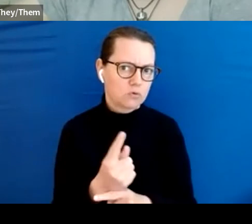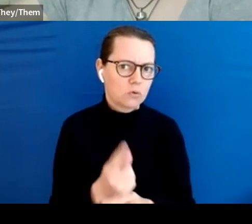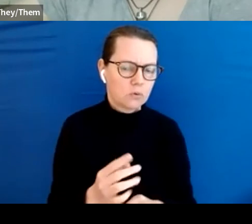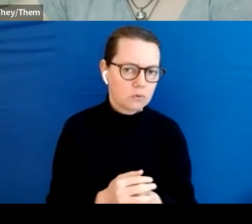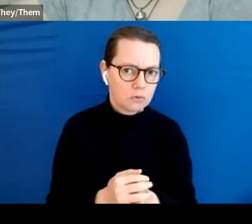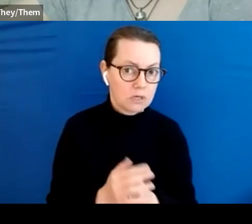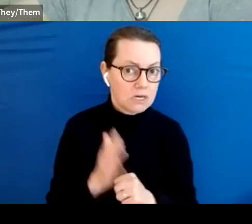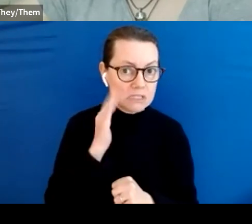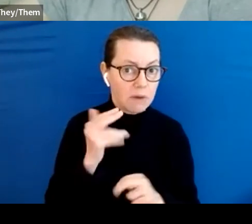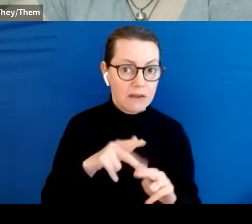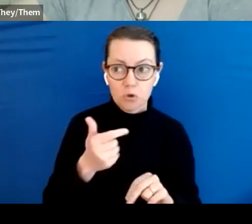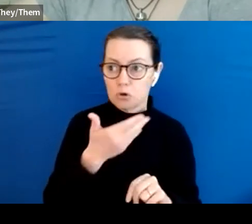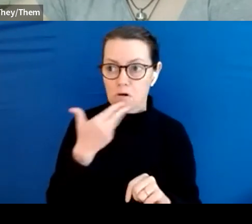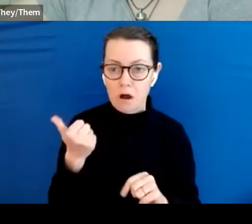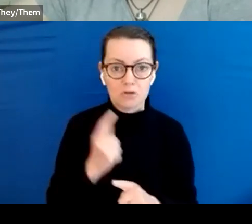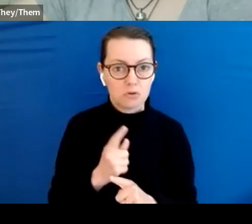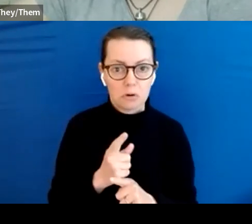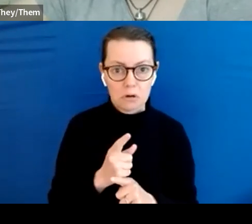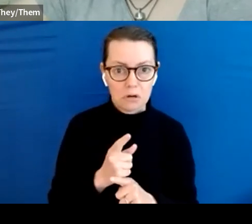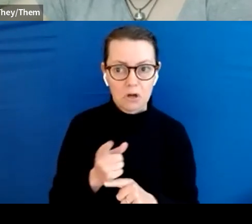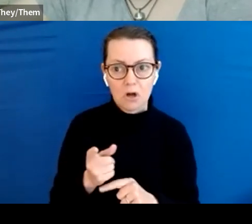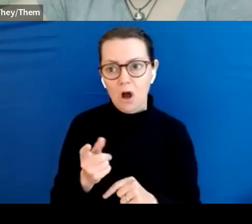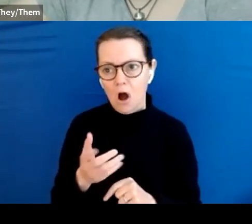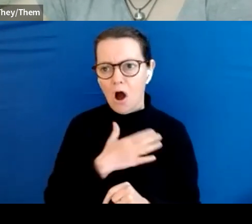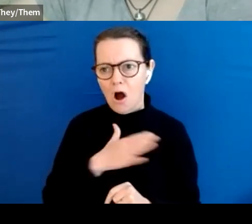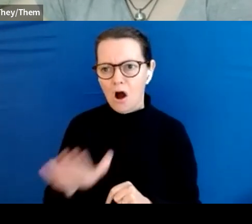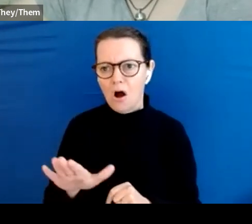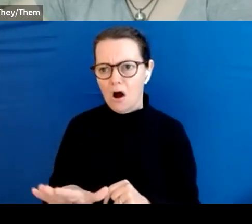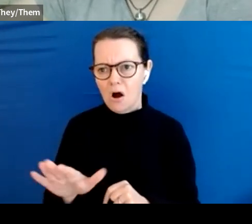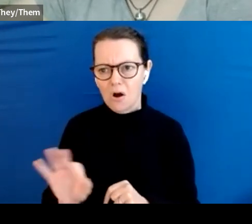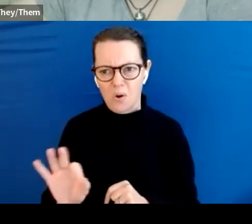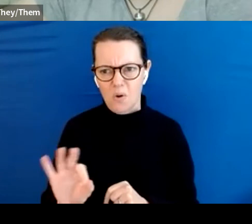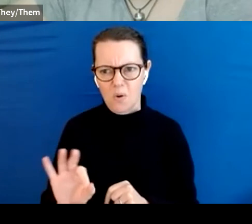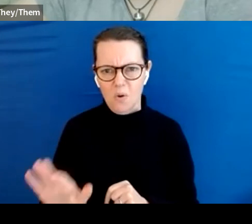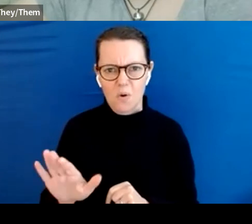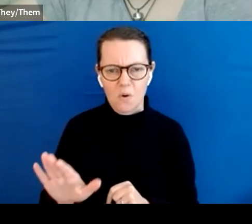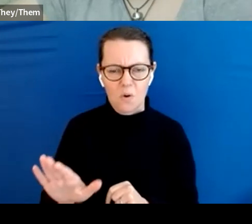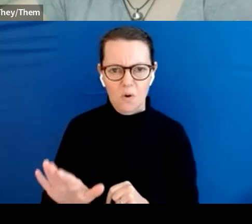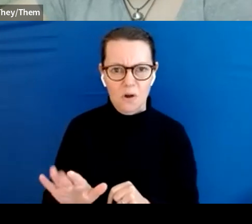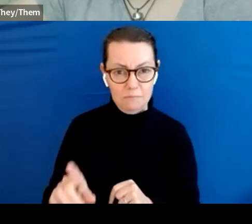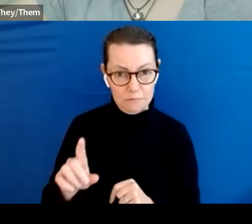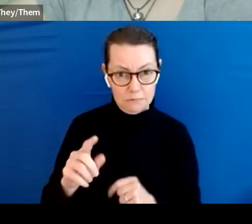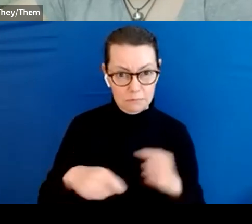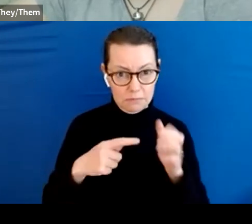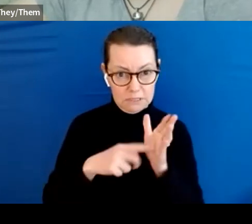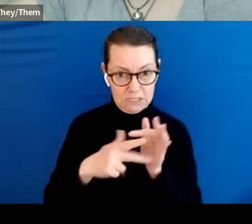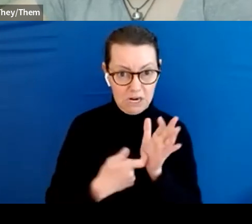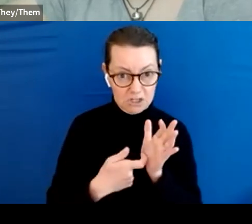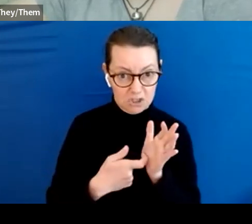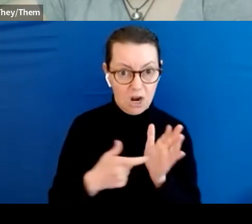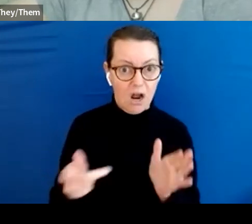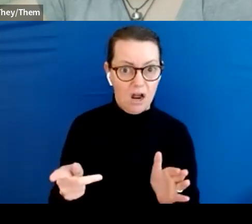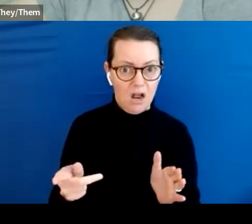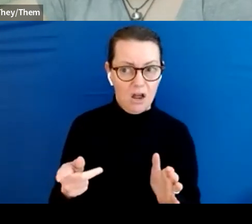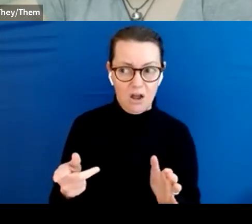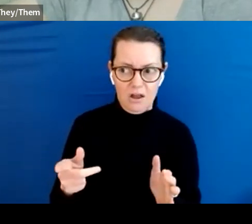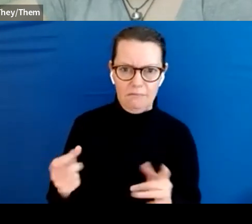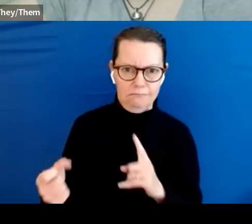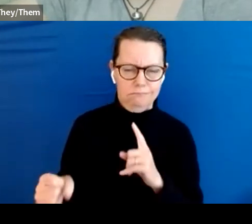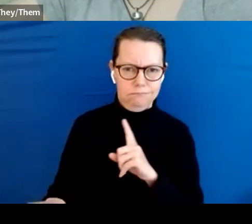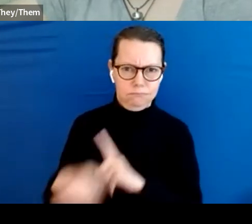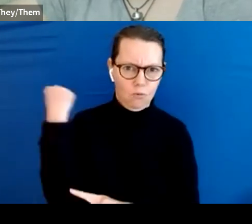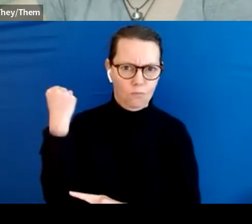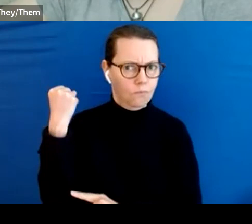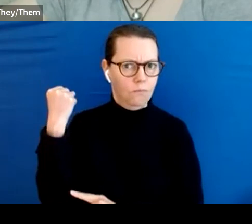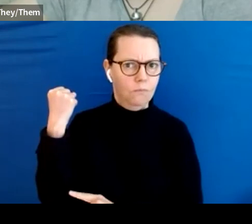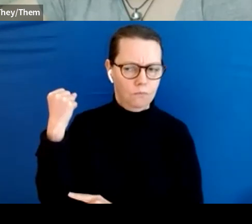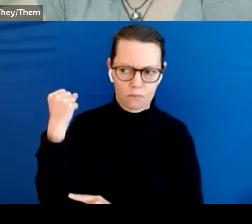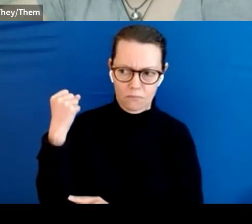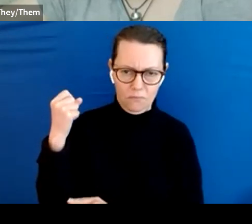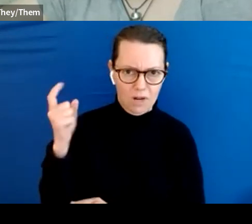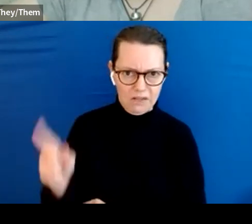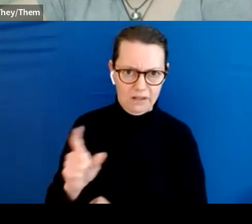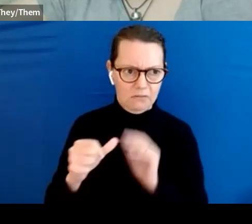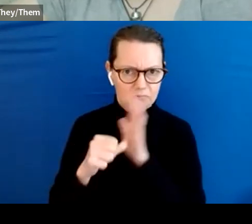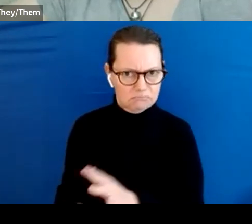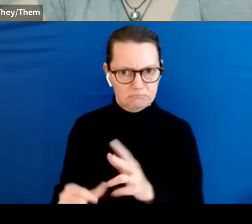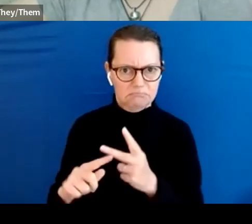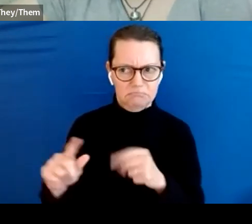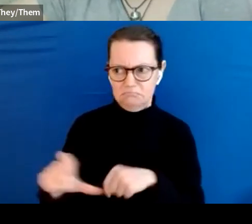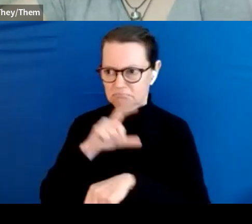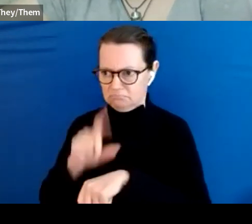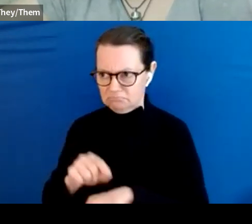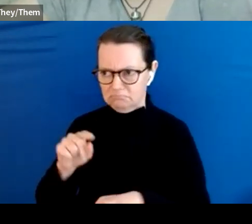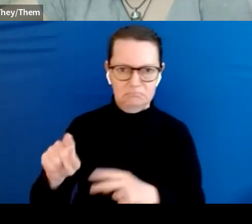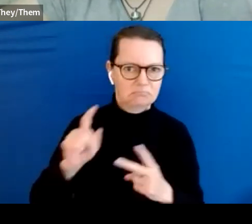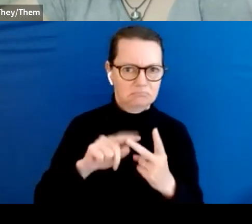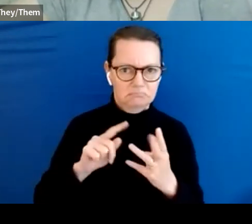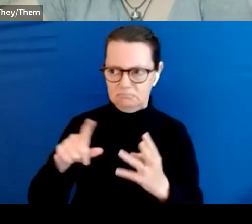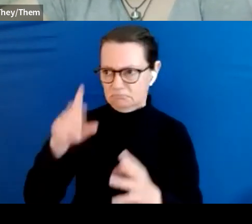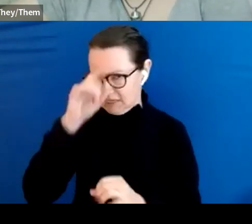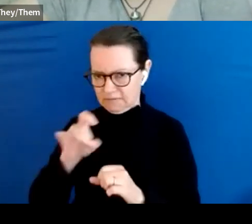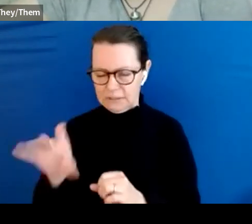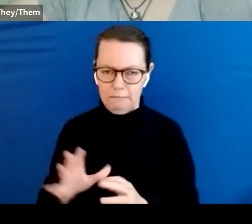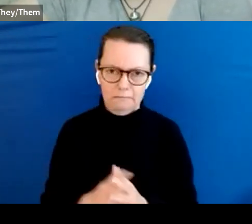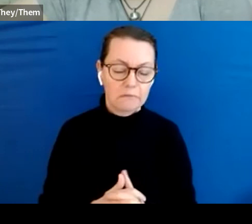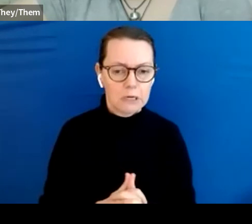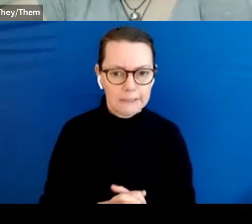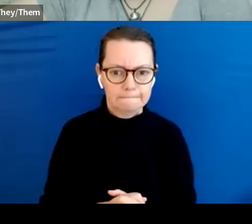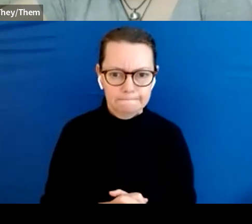Even if well intentioned, think about you know think about them when they've grown up or think about them in their teen years and how what you're saying, as they're growing up, might impact them and their self worth and their ability to believe in themselves.